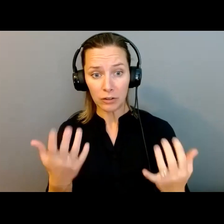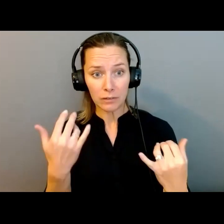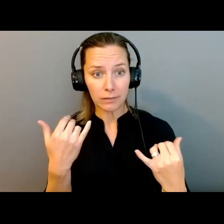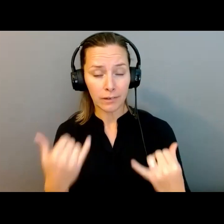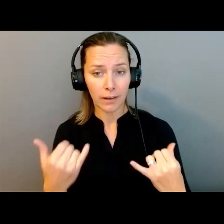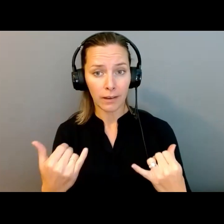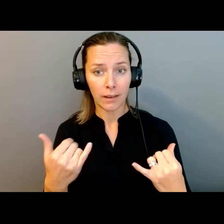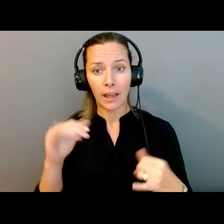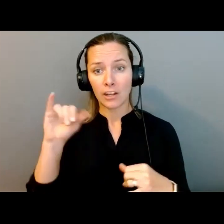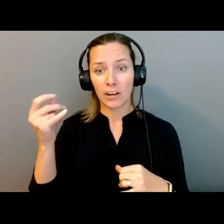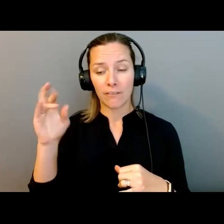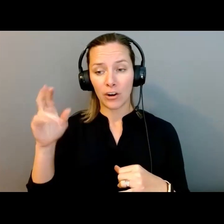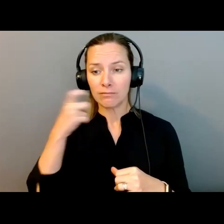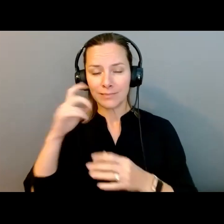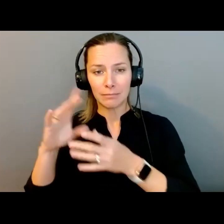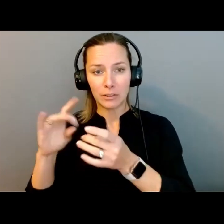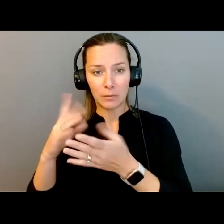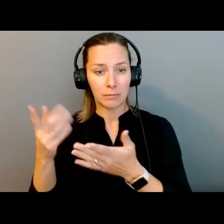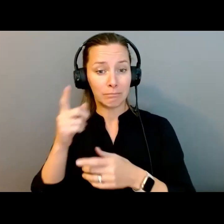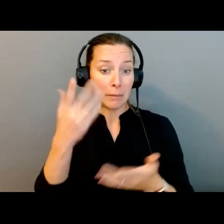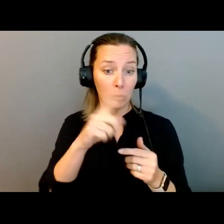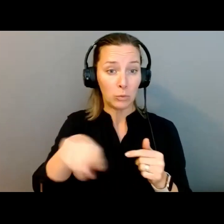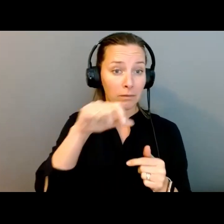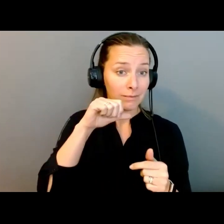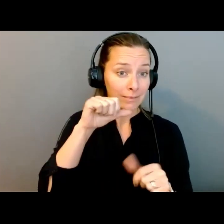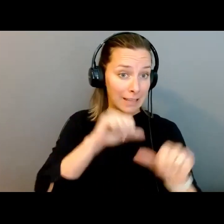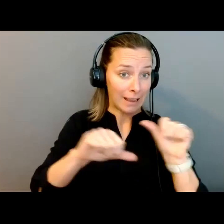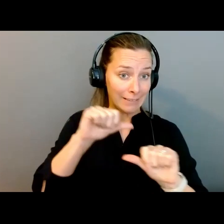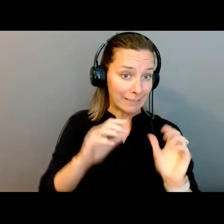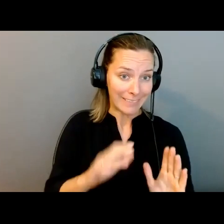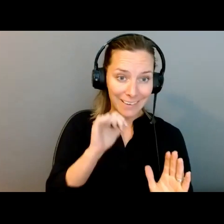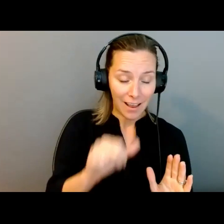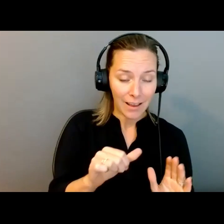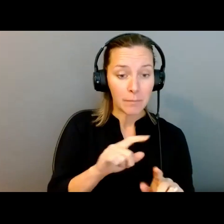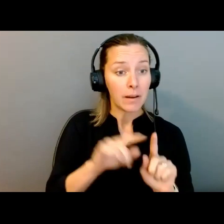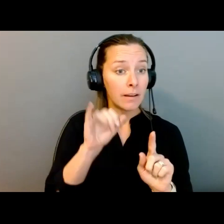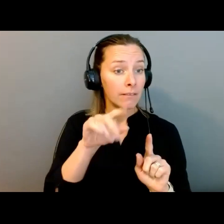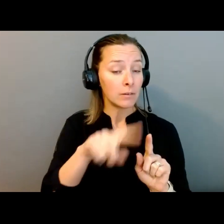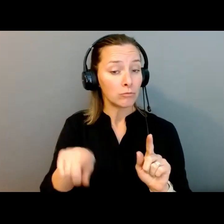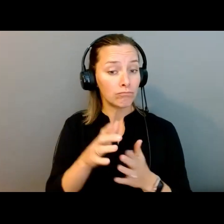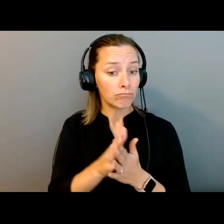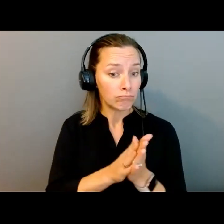you may not necessarily be scientists, but if you're interested in doing work with,